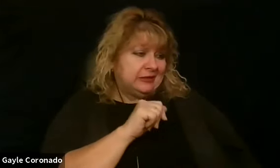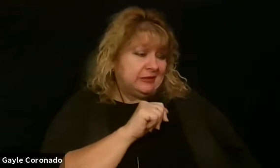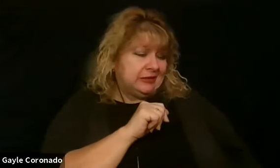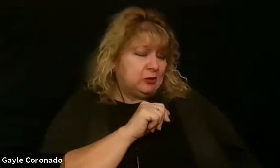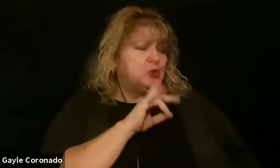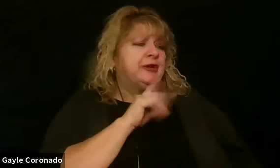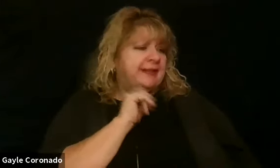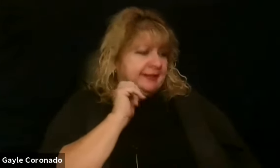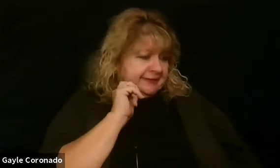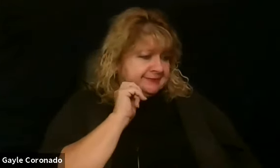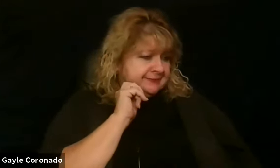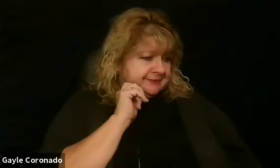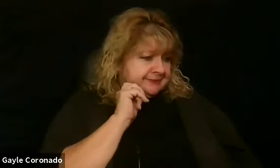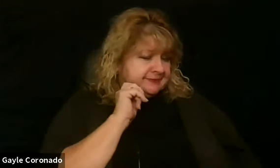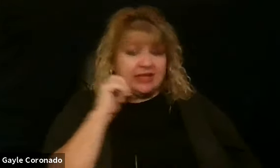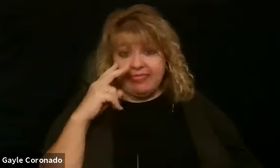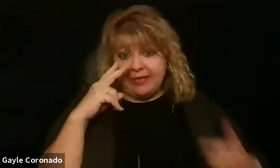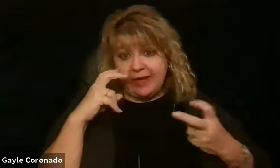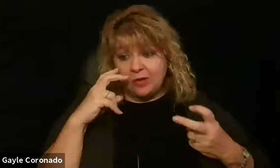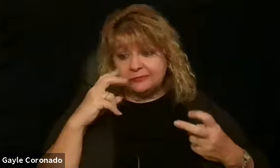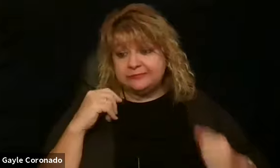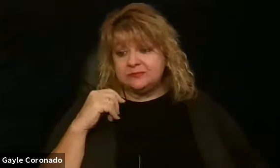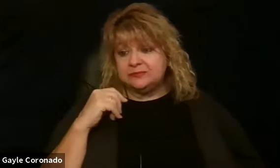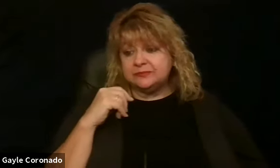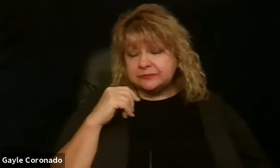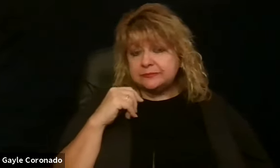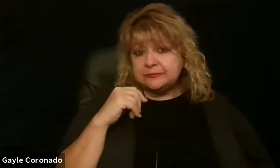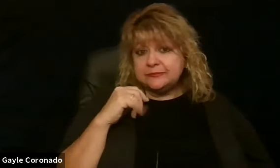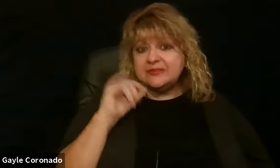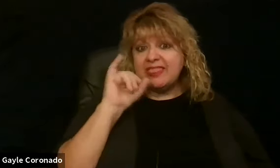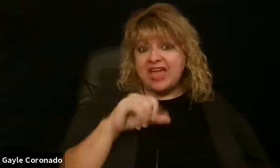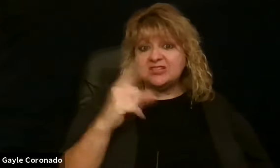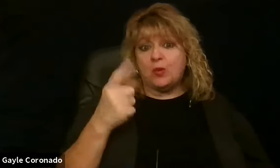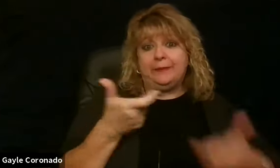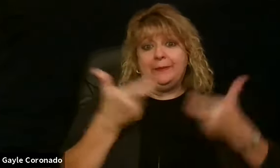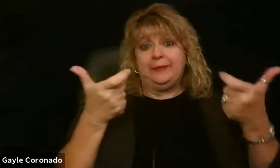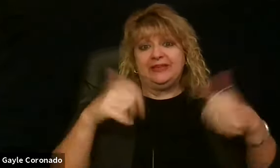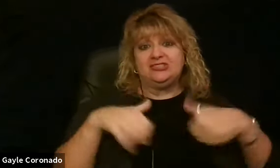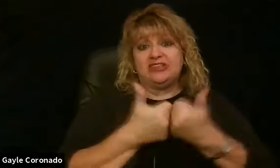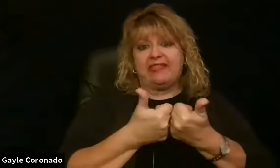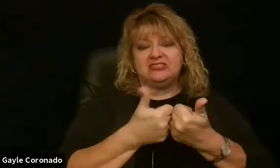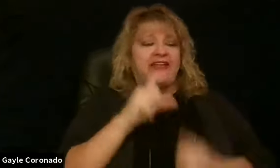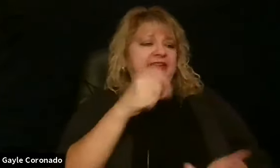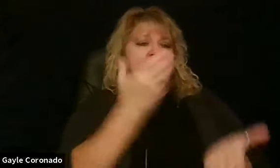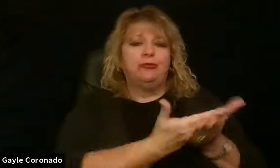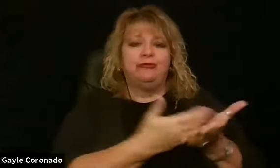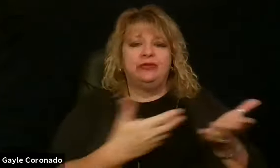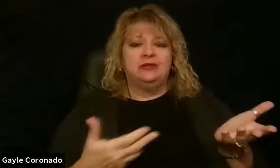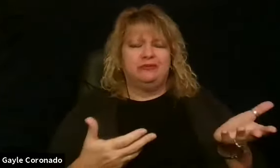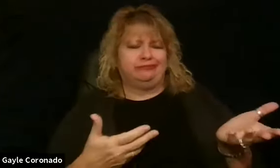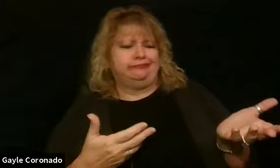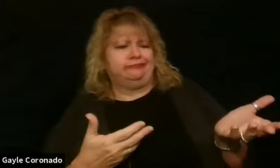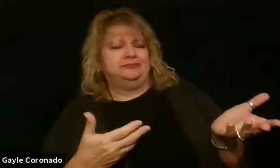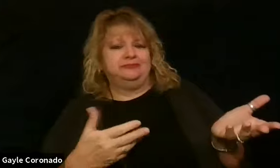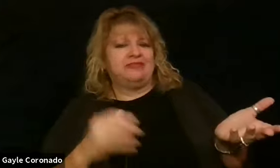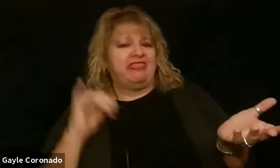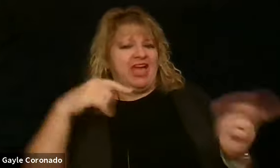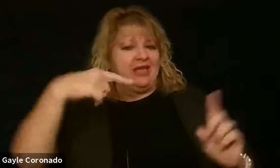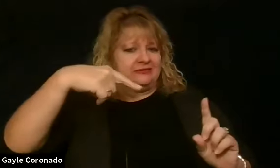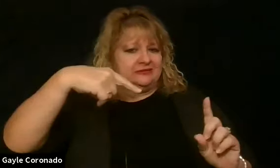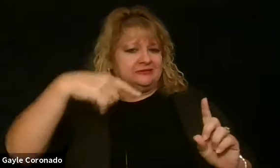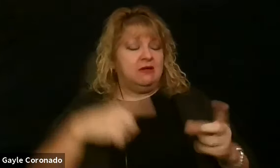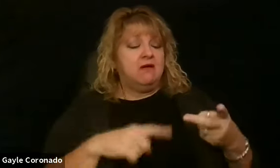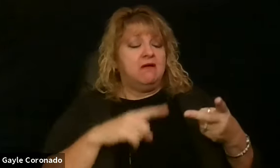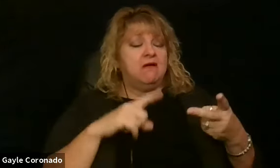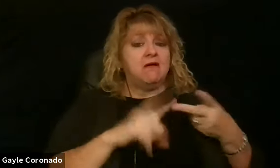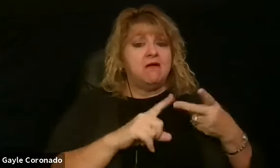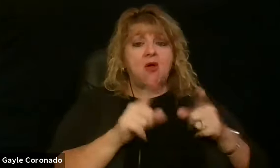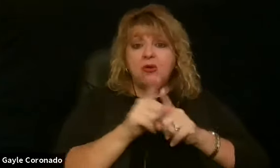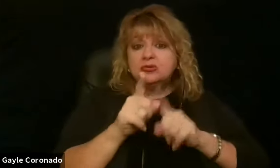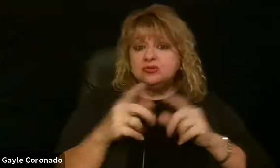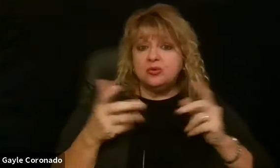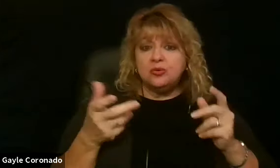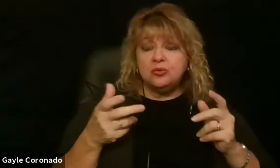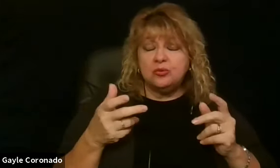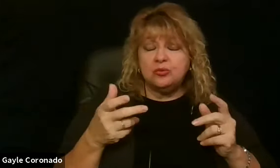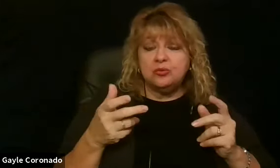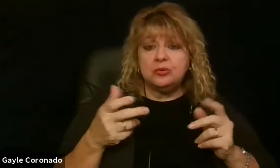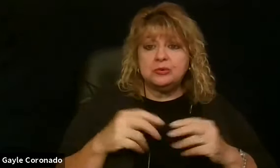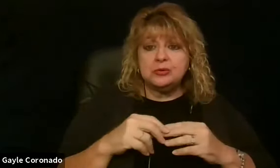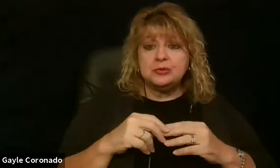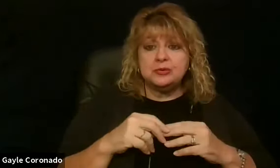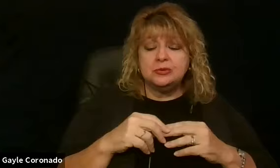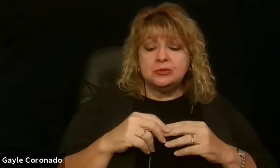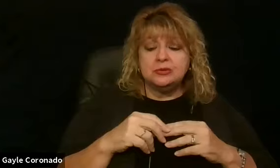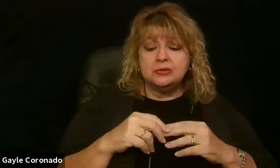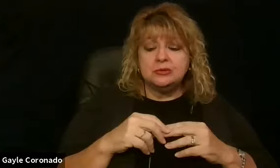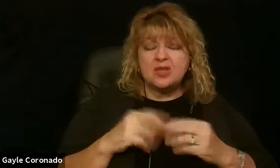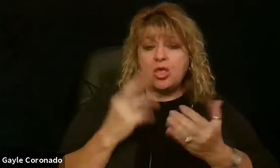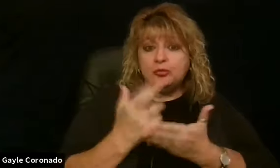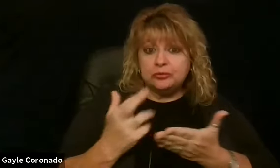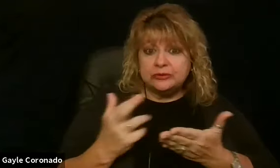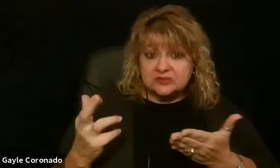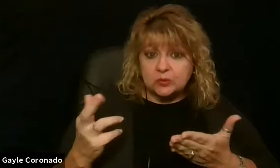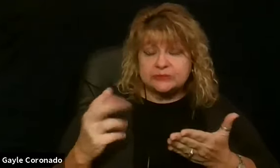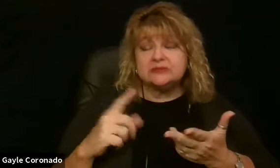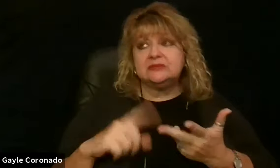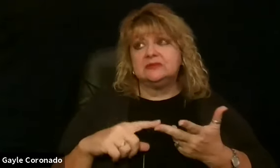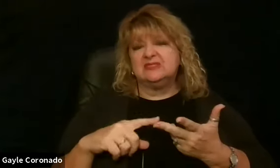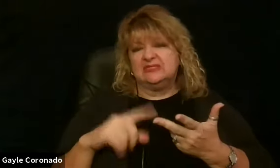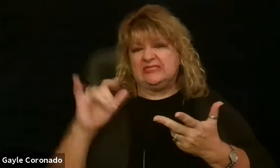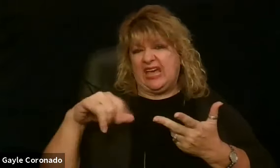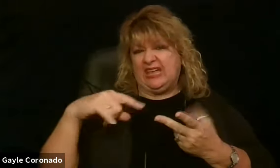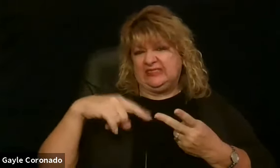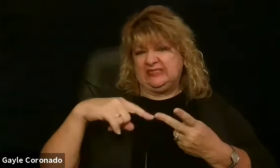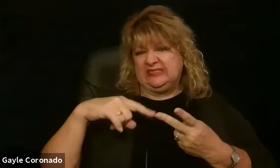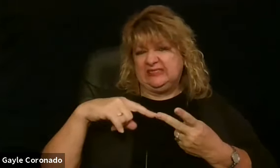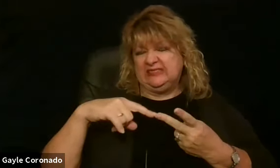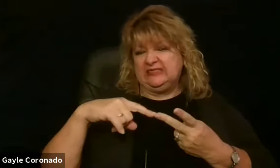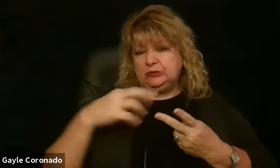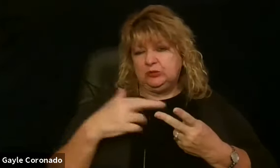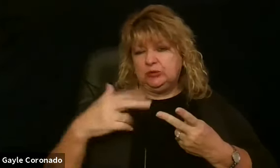And I would say probably, that would be one of the biggest challenges, but, um, but also just in terms of resources and things like that.